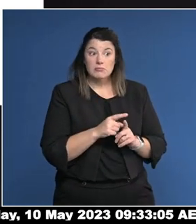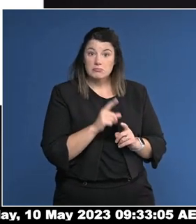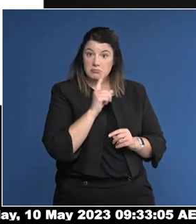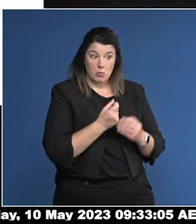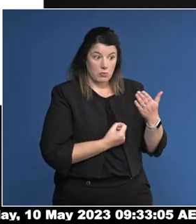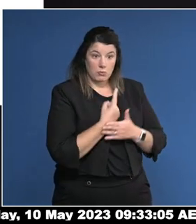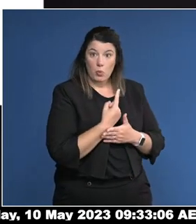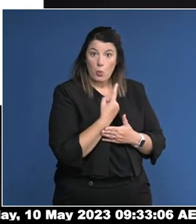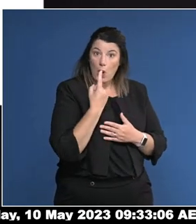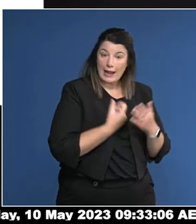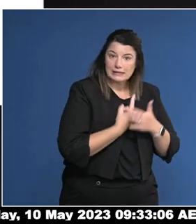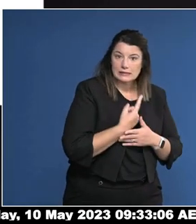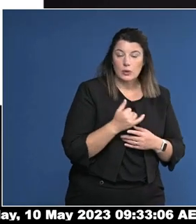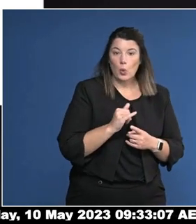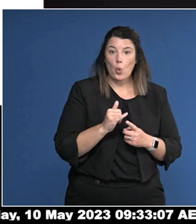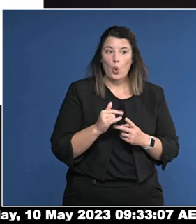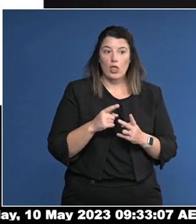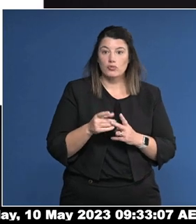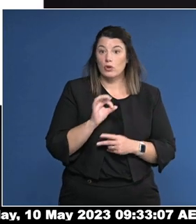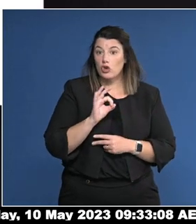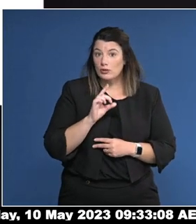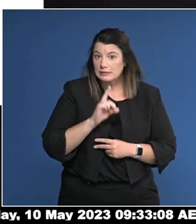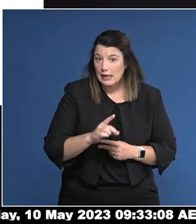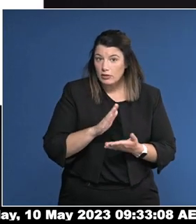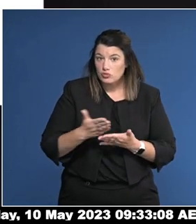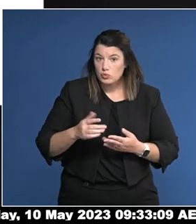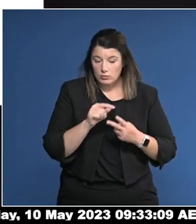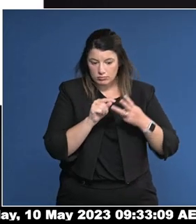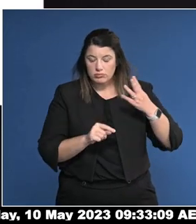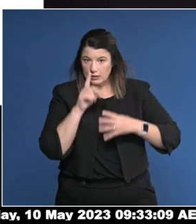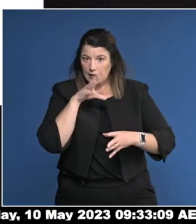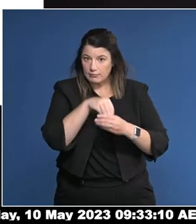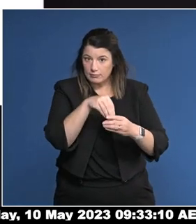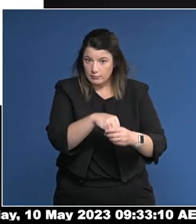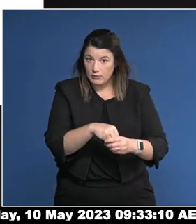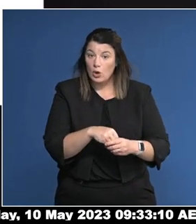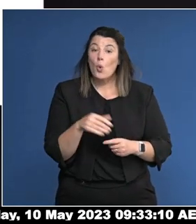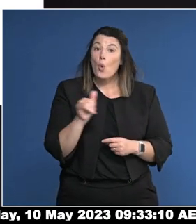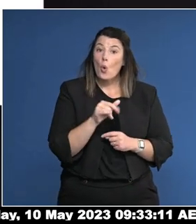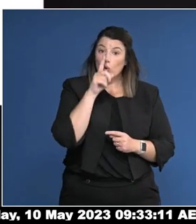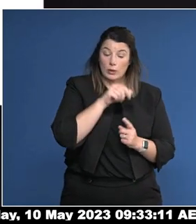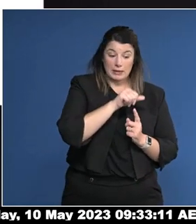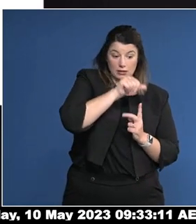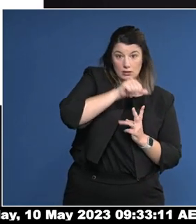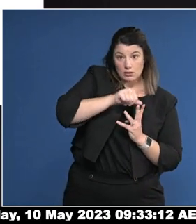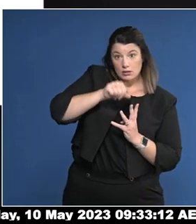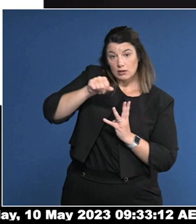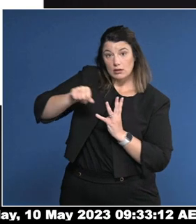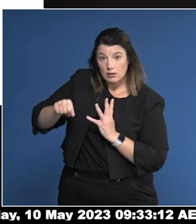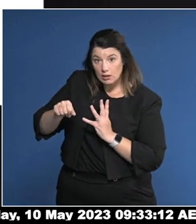But importantly, in (4)(b): "... a series or combination of acts, omissions or circumstances."